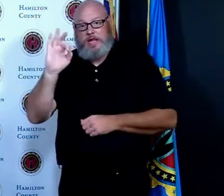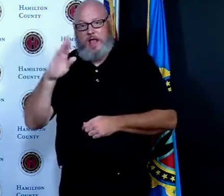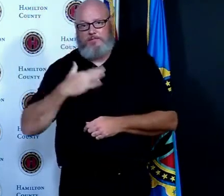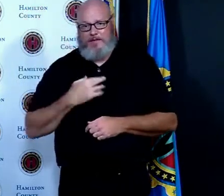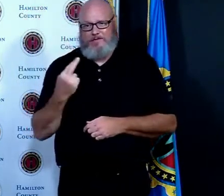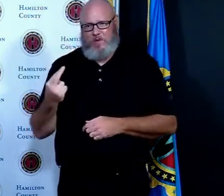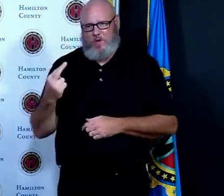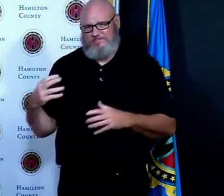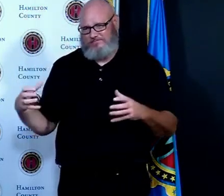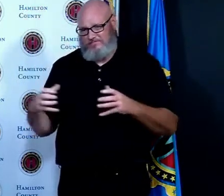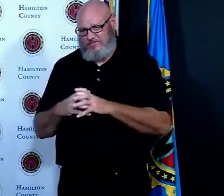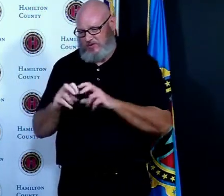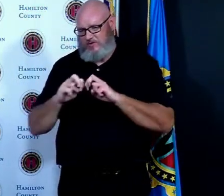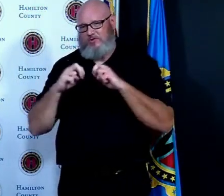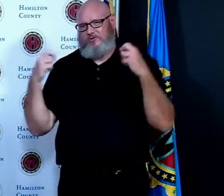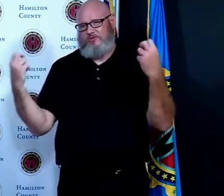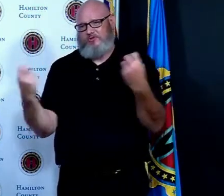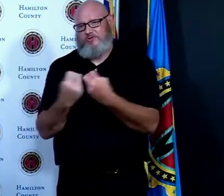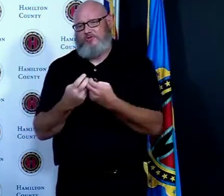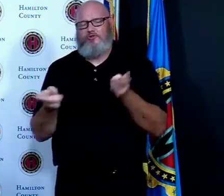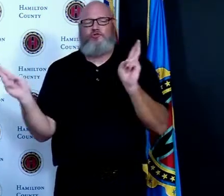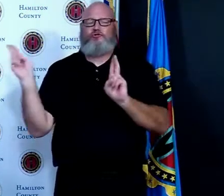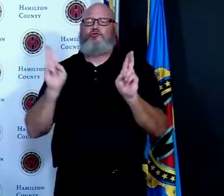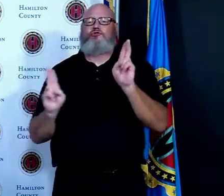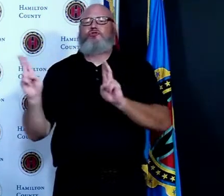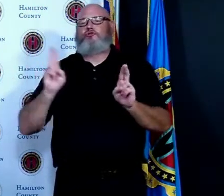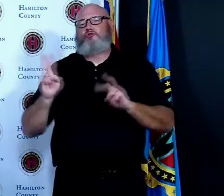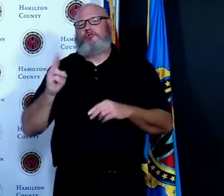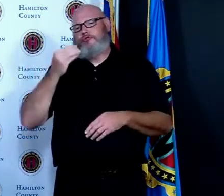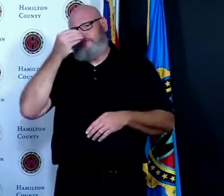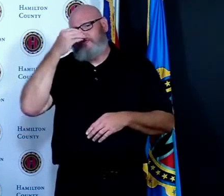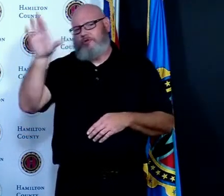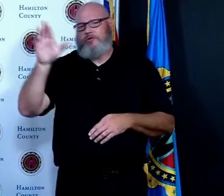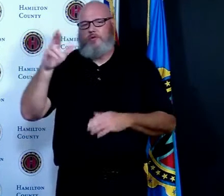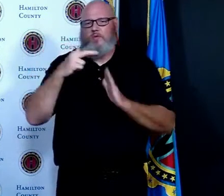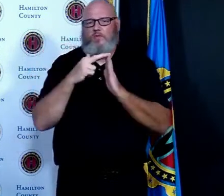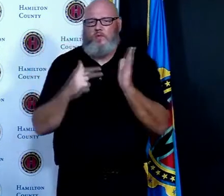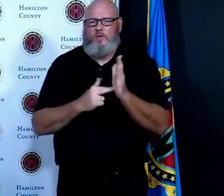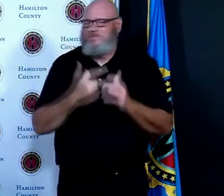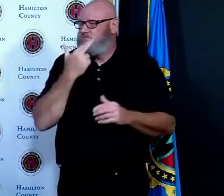following Covid safe requirements in those two scenarios you you see different risks